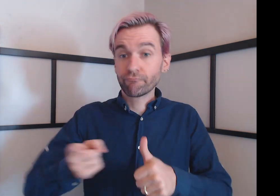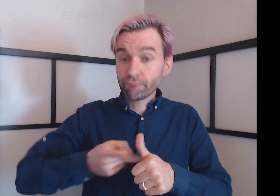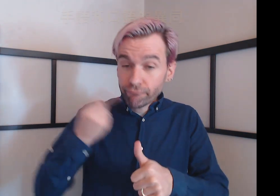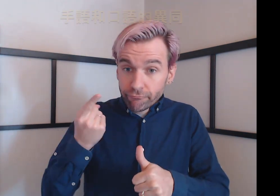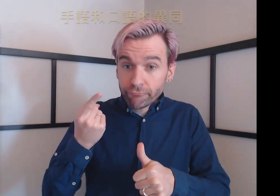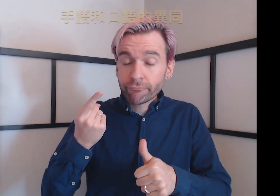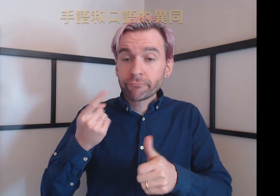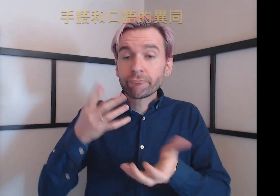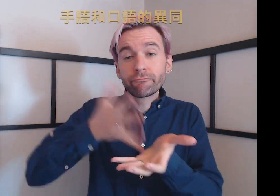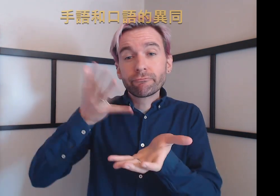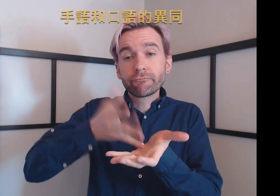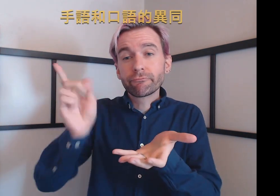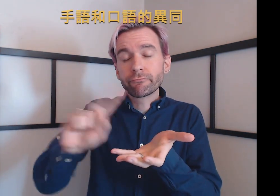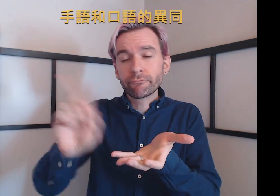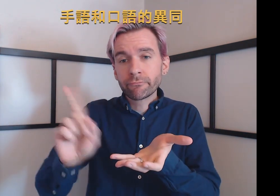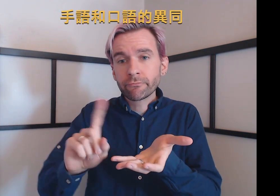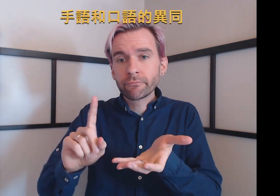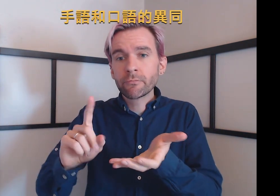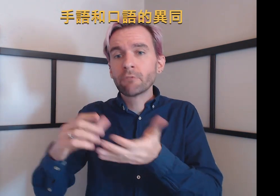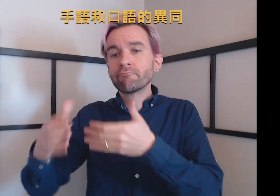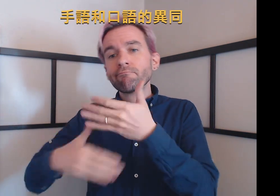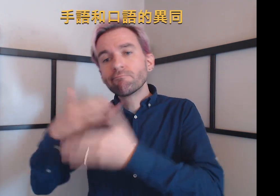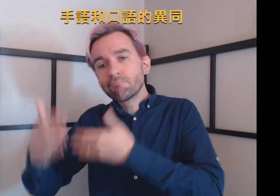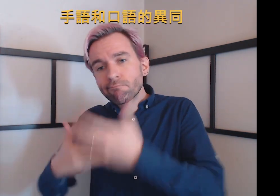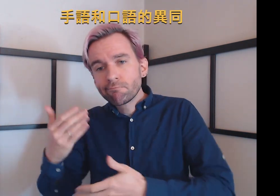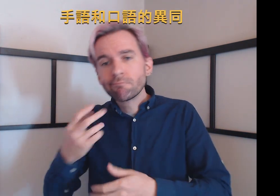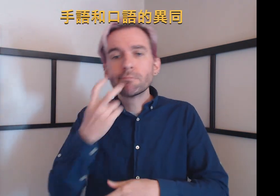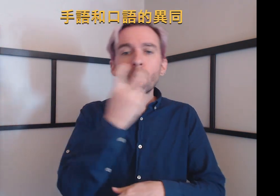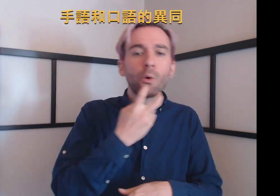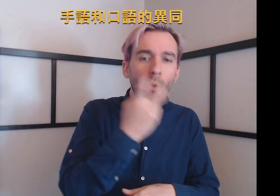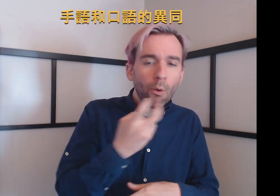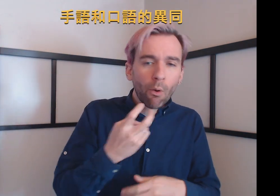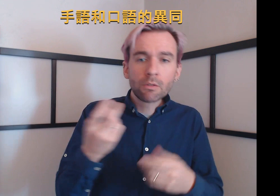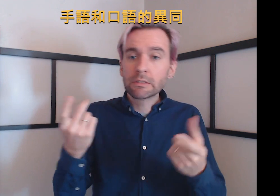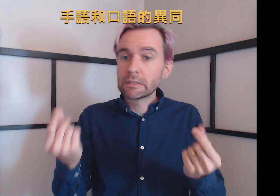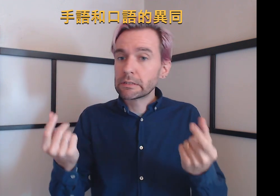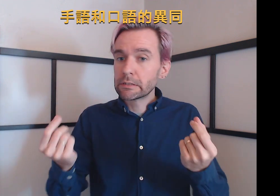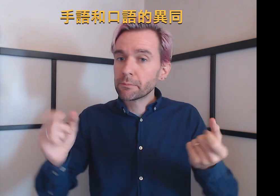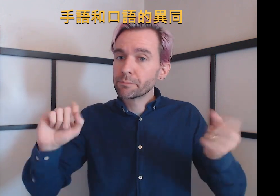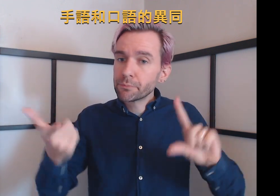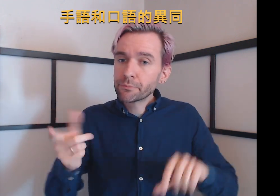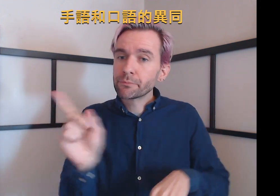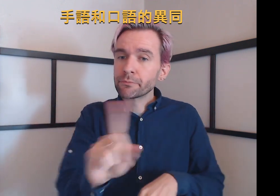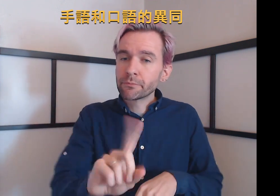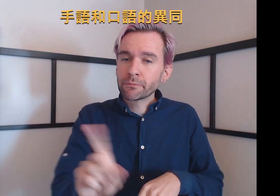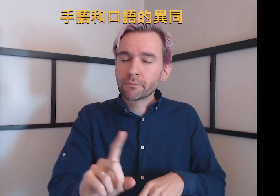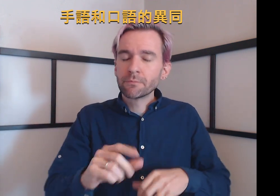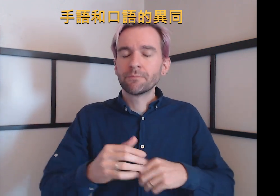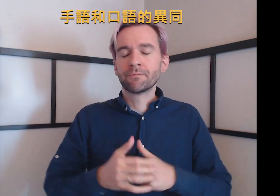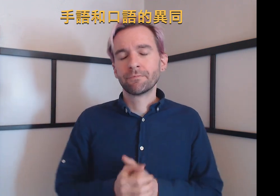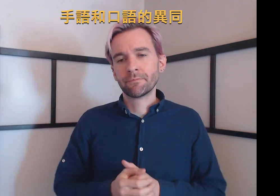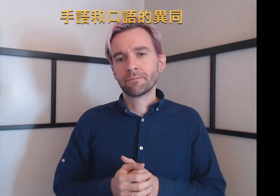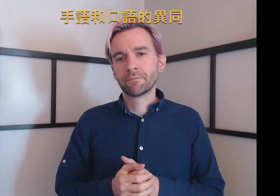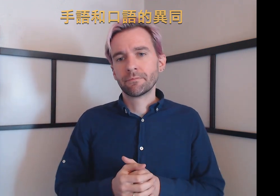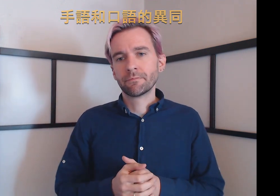First, let’s discuss some of the similarities and differences between spoken and signed languages.